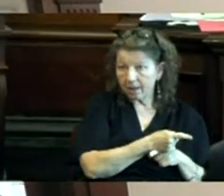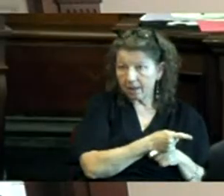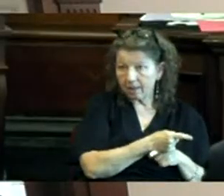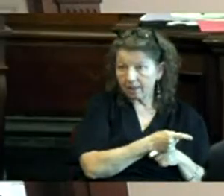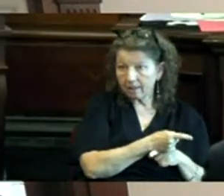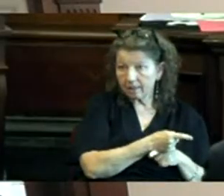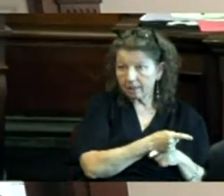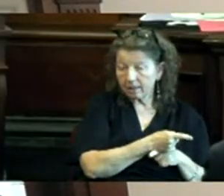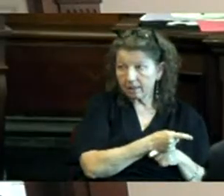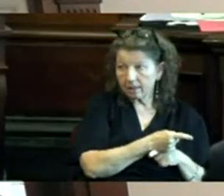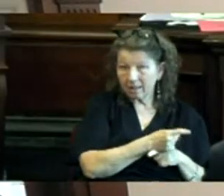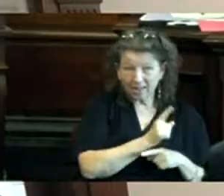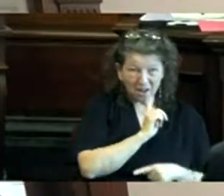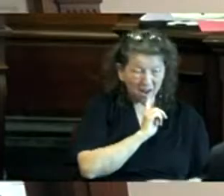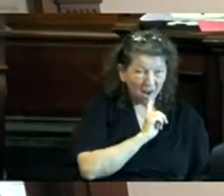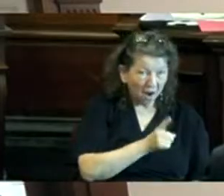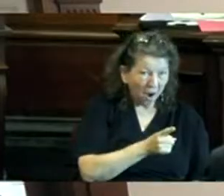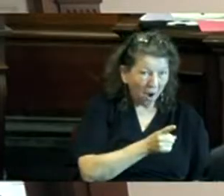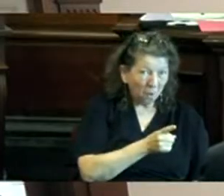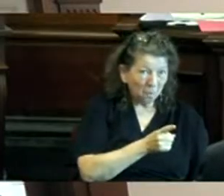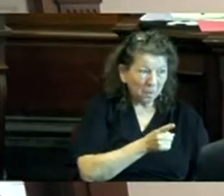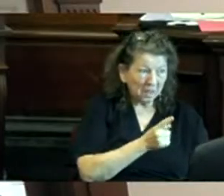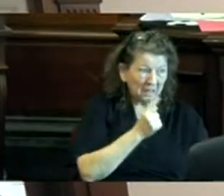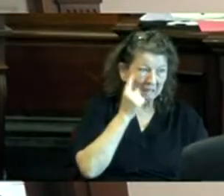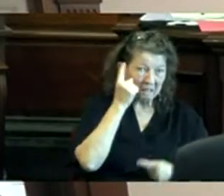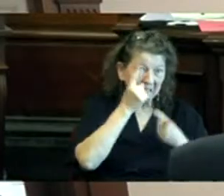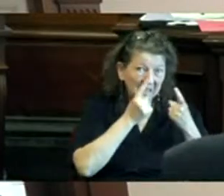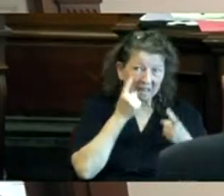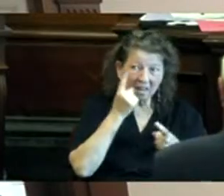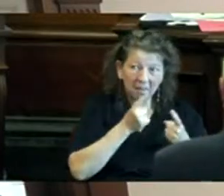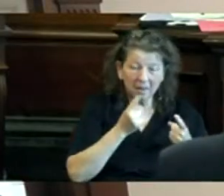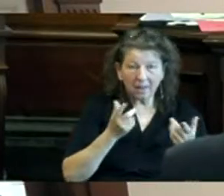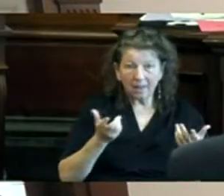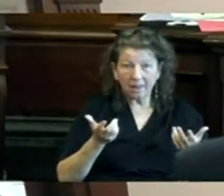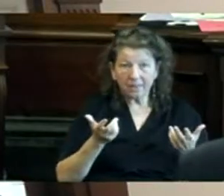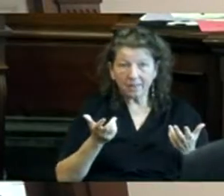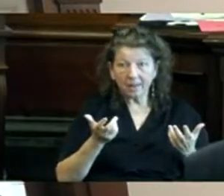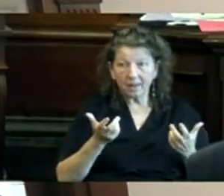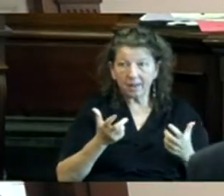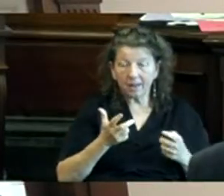Edison, but that Edison used to